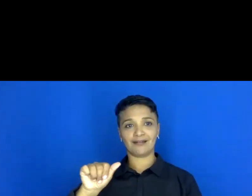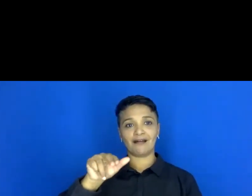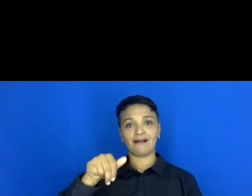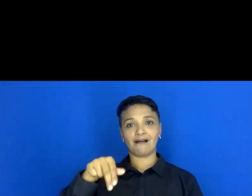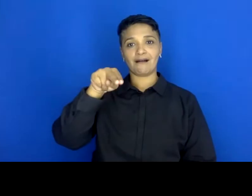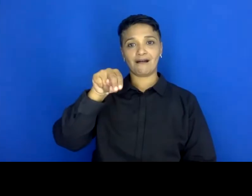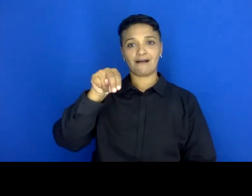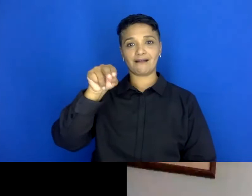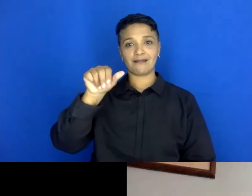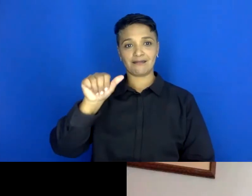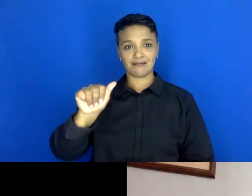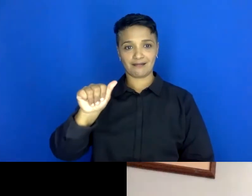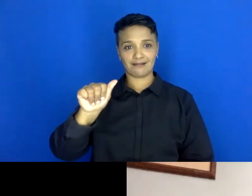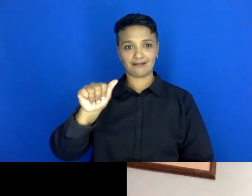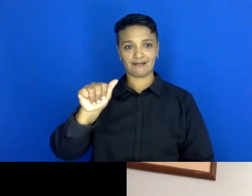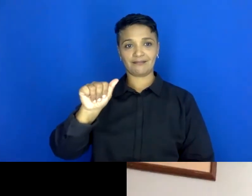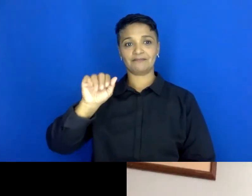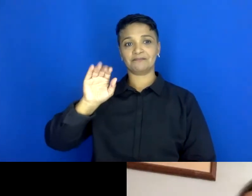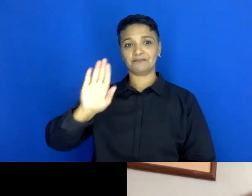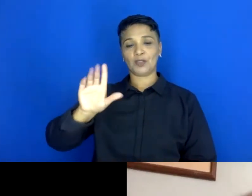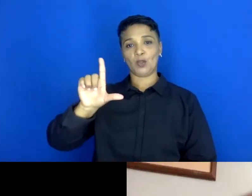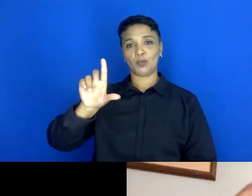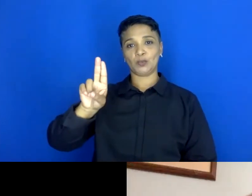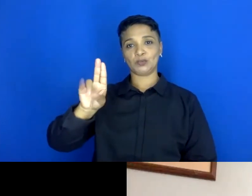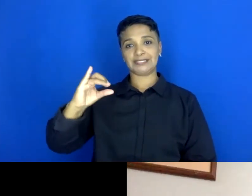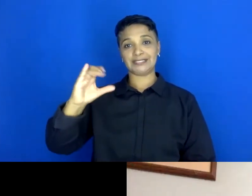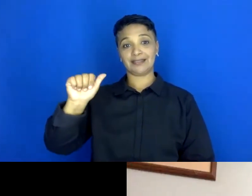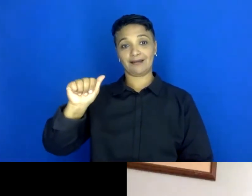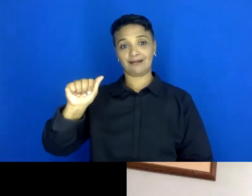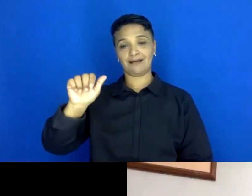barba thank you for aida's partnership in organizing this event